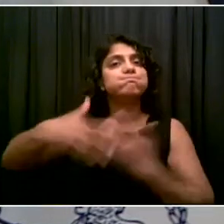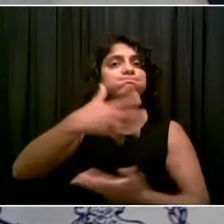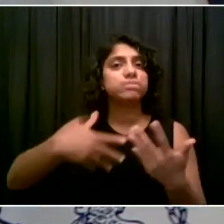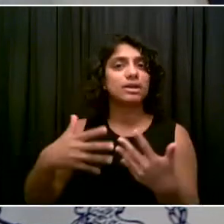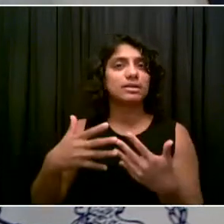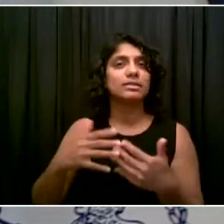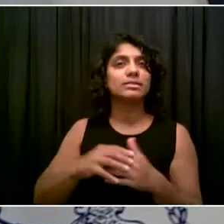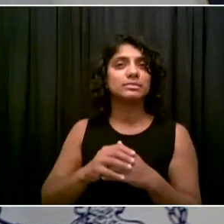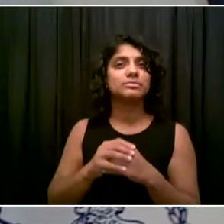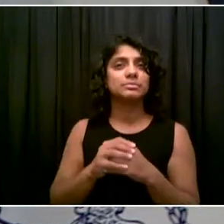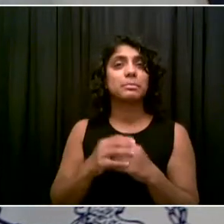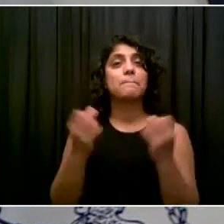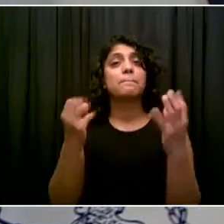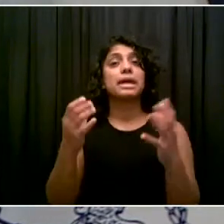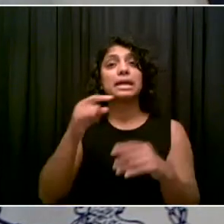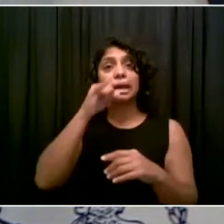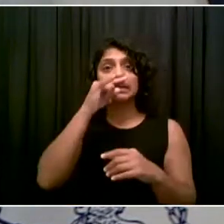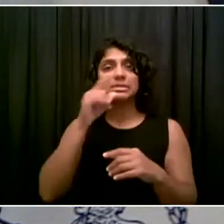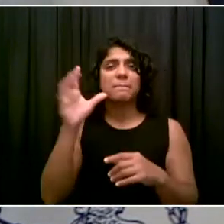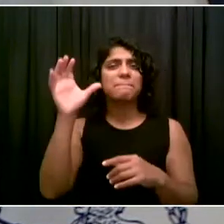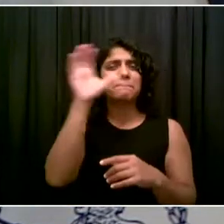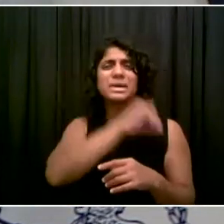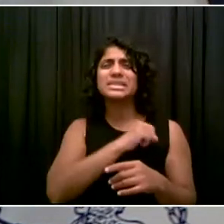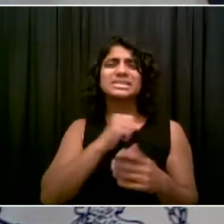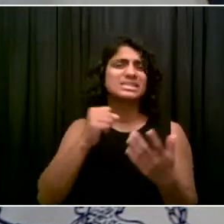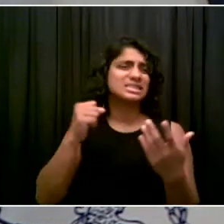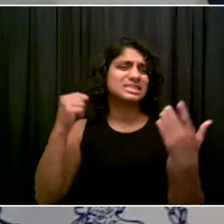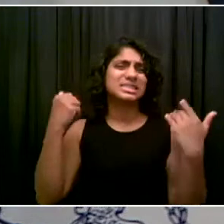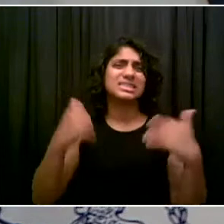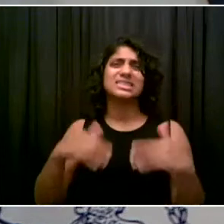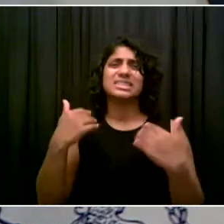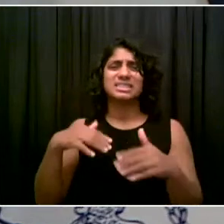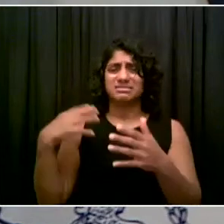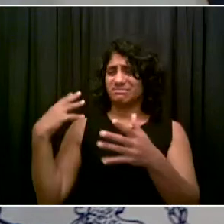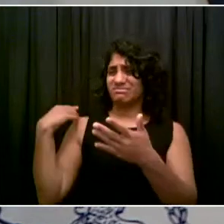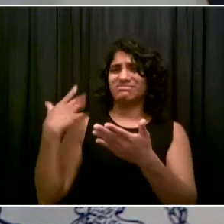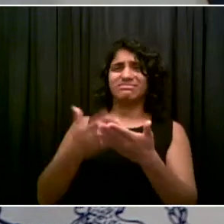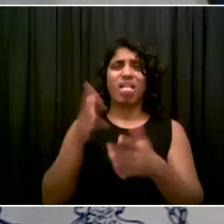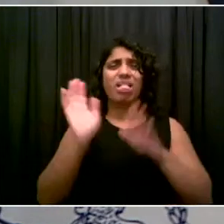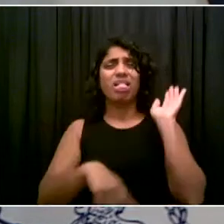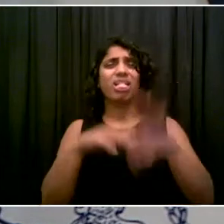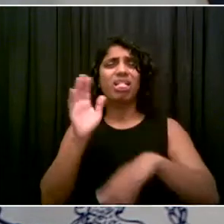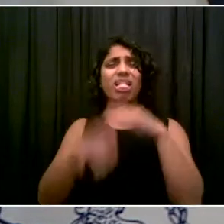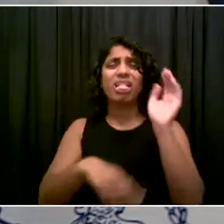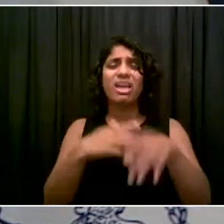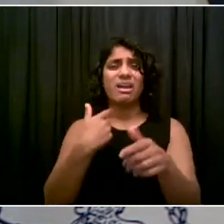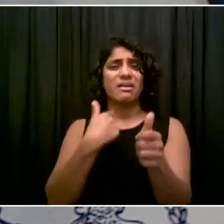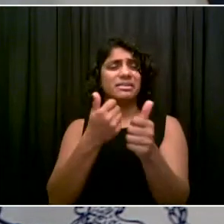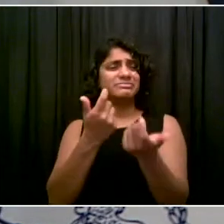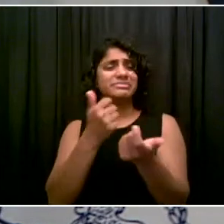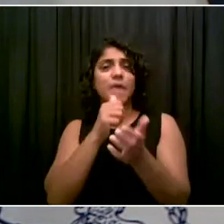SITTING SETTING IN OVER A AYER. THERE WAS A SURGE OF